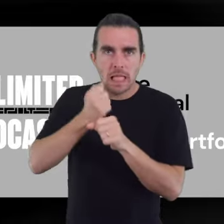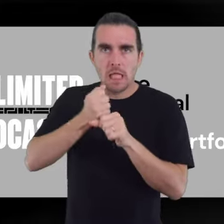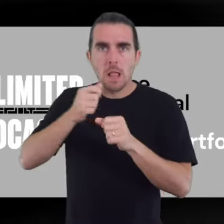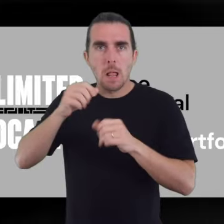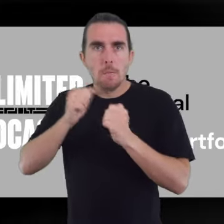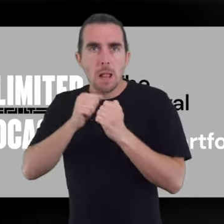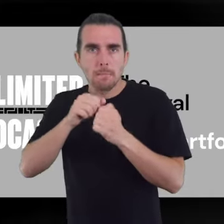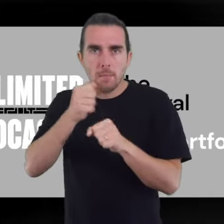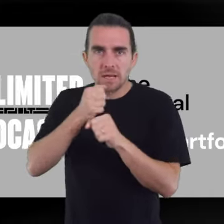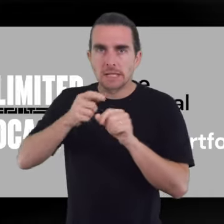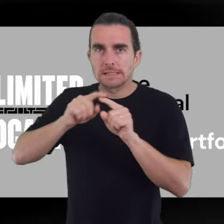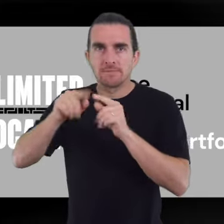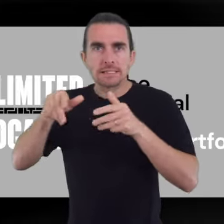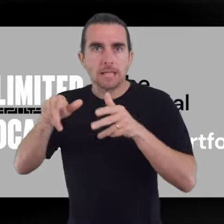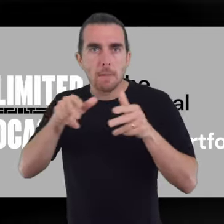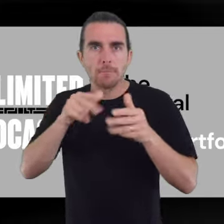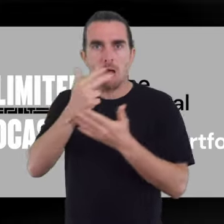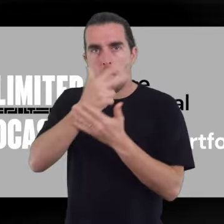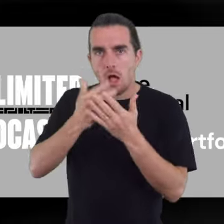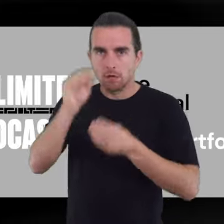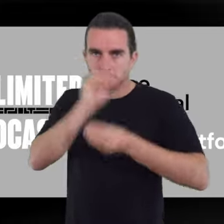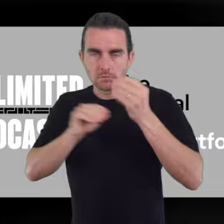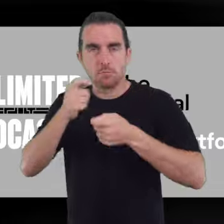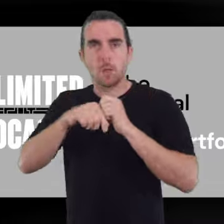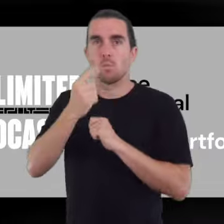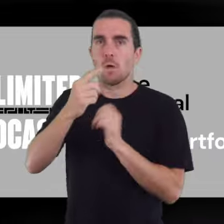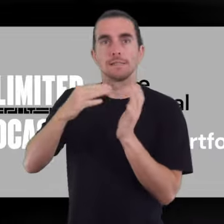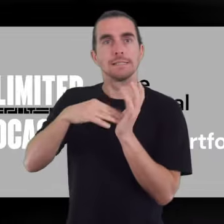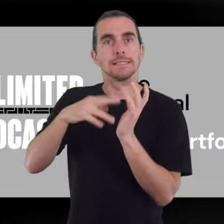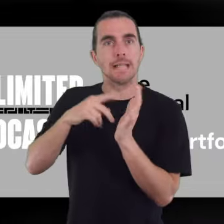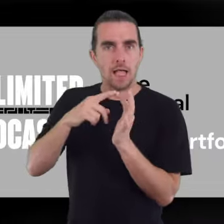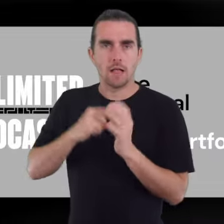of art forms within one zine. [Alistair] Can you tell us the name of what you're showing